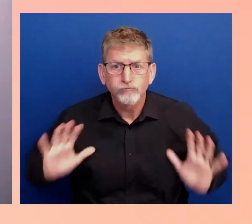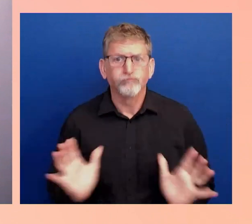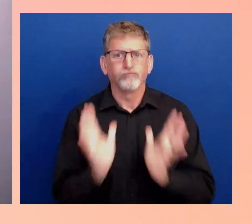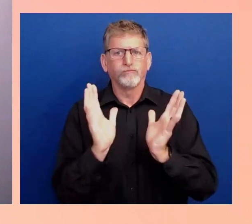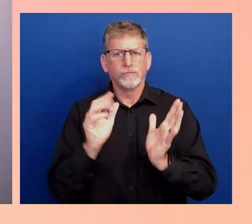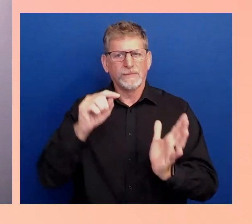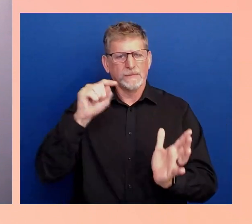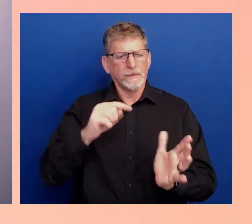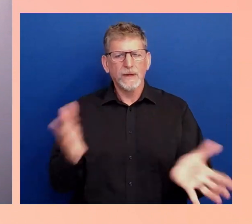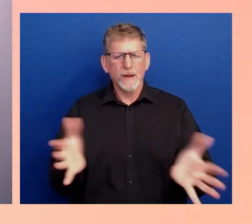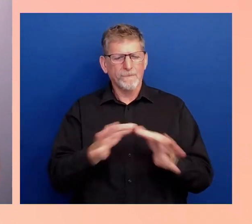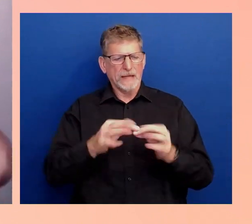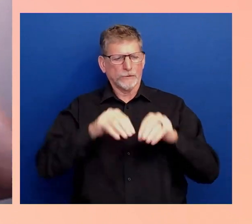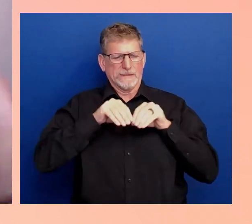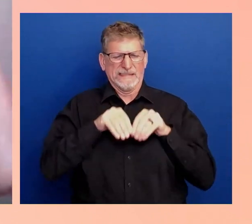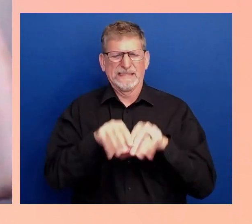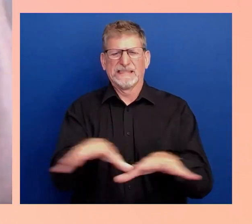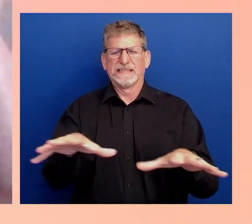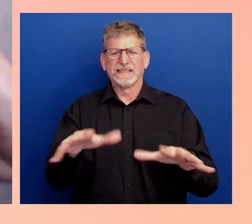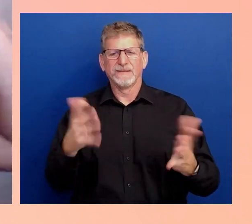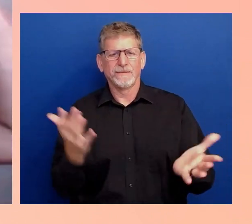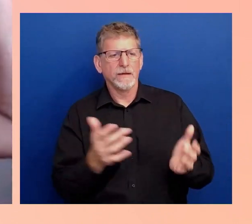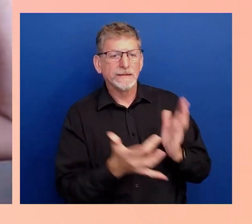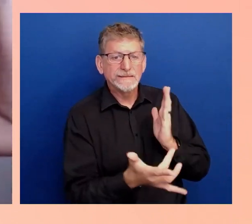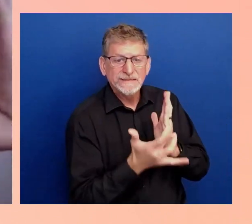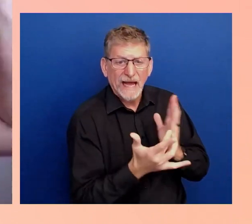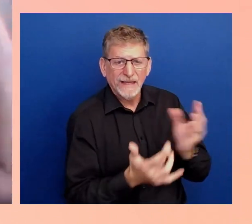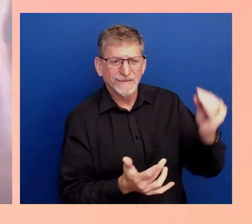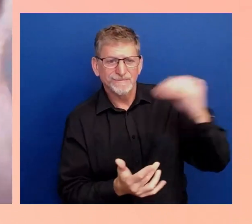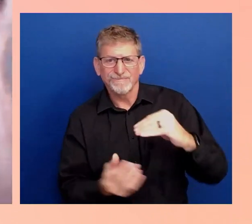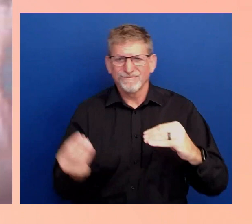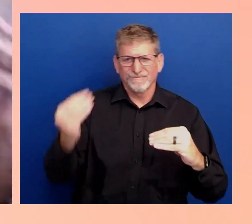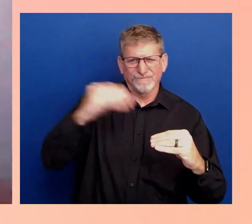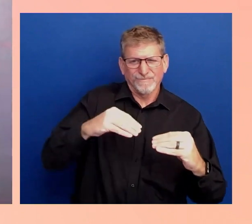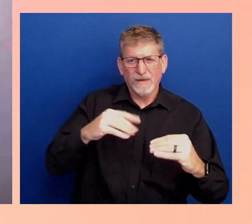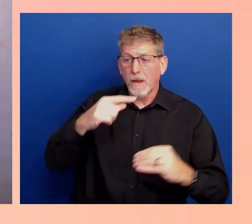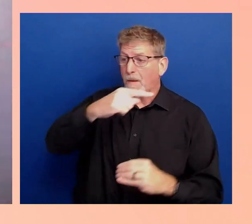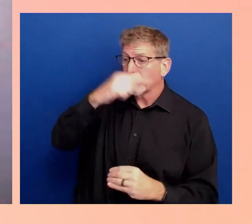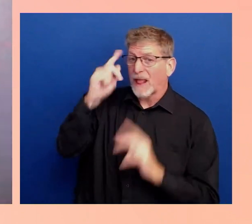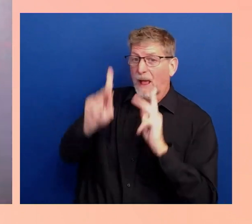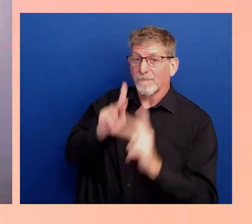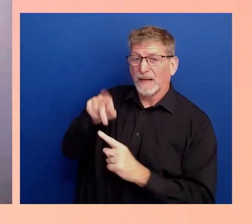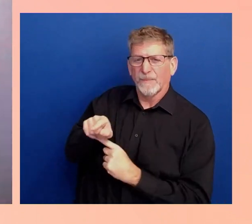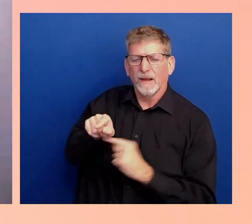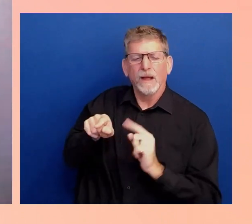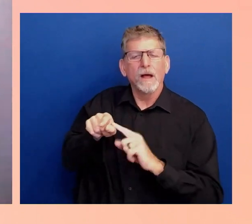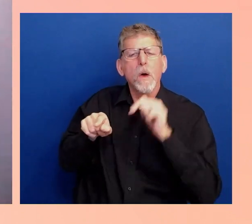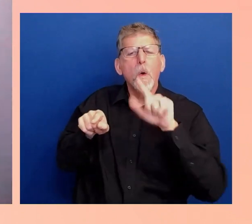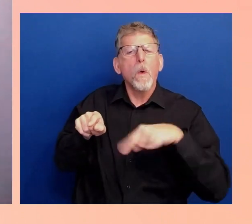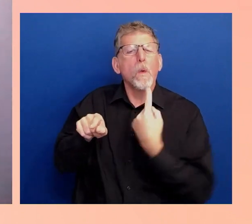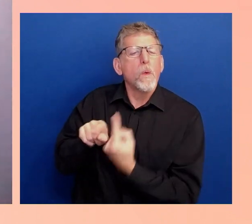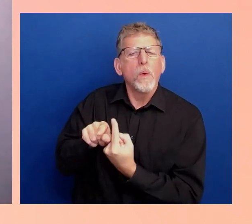Because black people can't always afford to be disabled in the workforce.